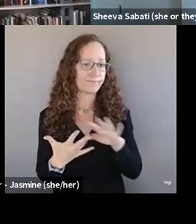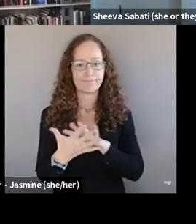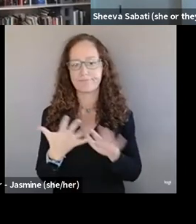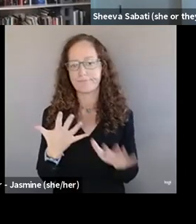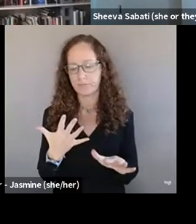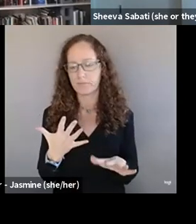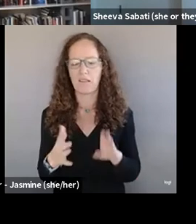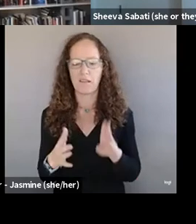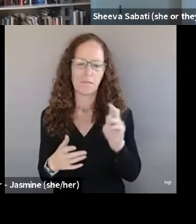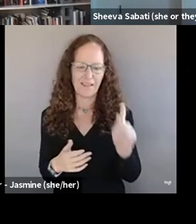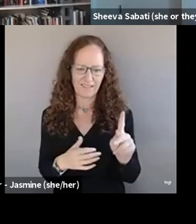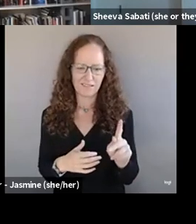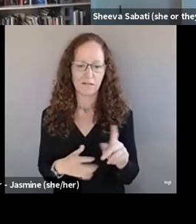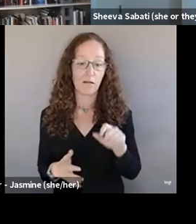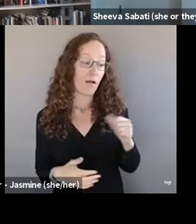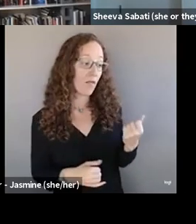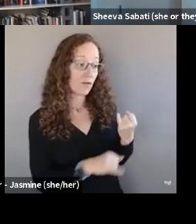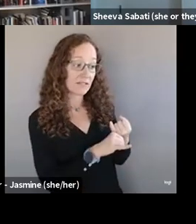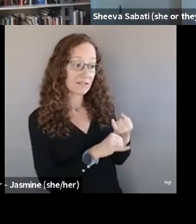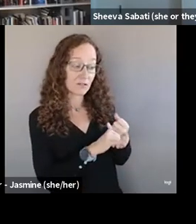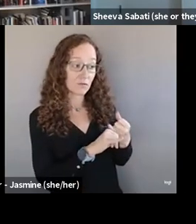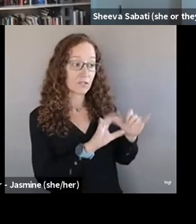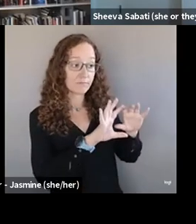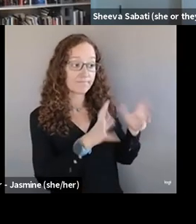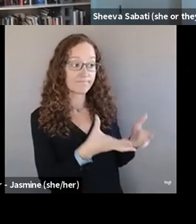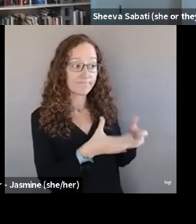they like to be banks, but they're corporations. So there